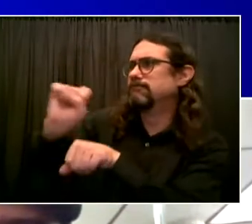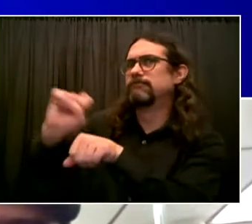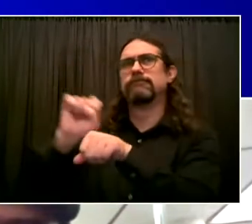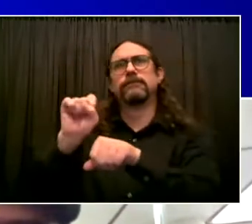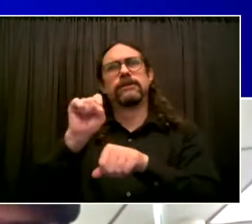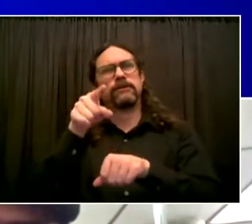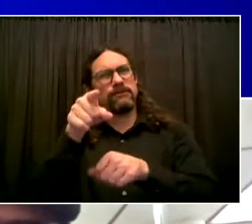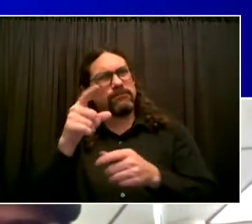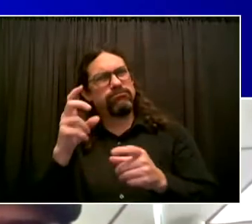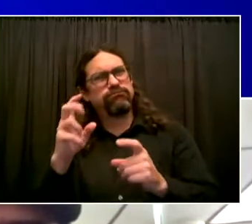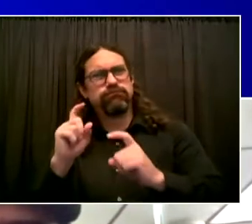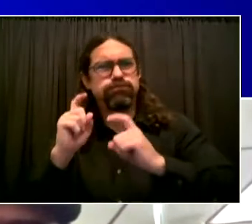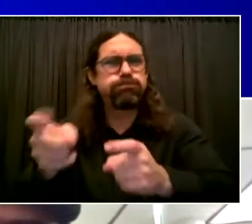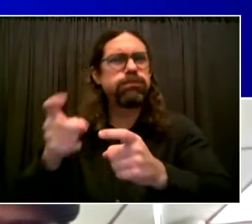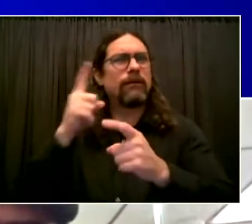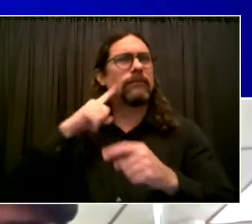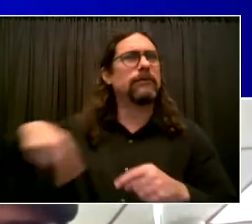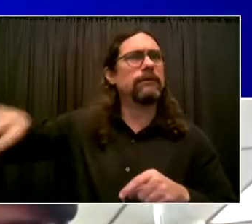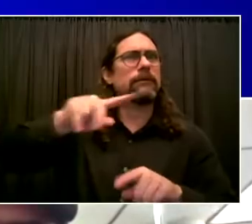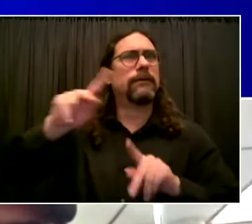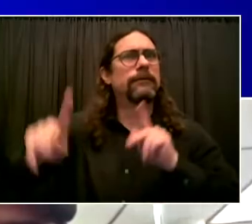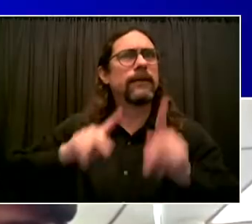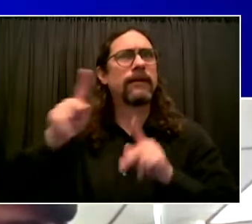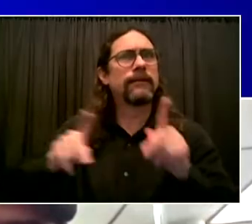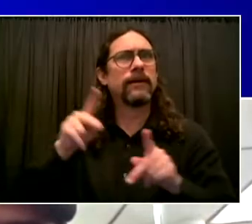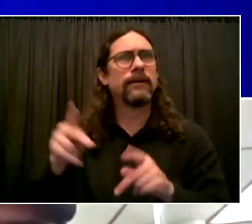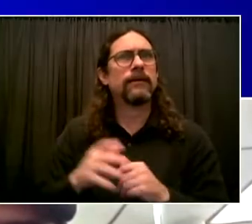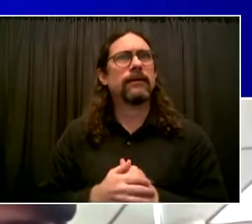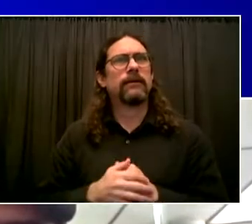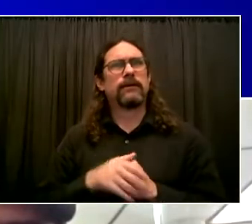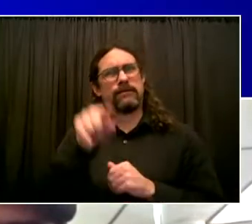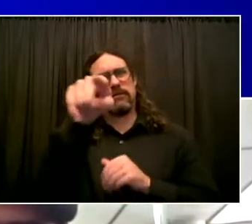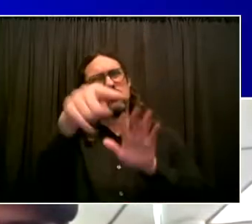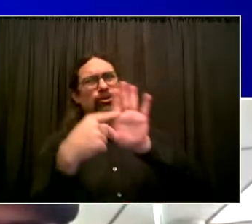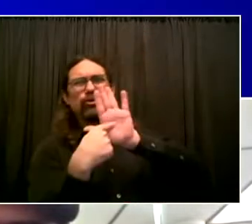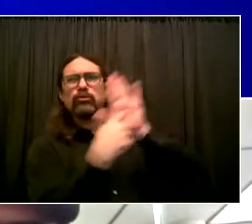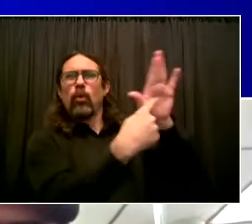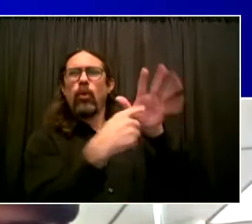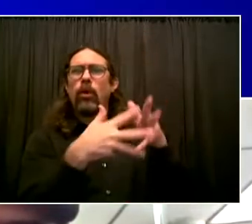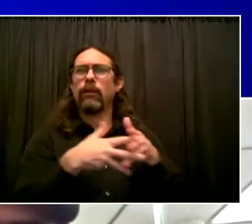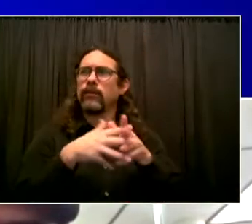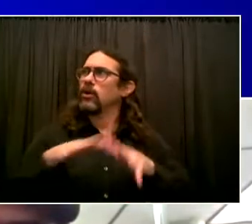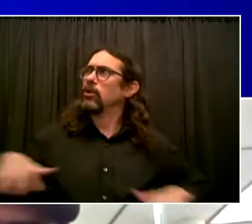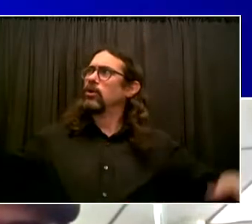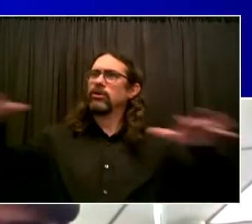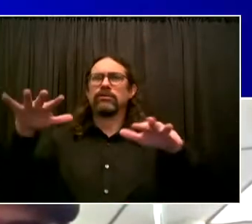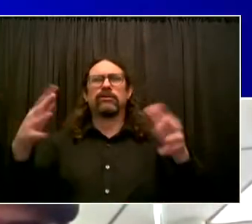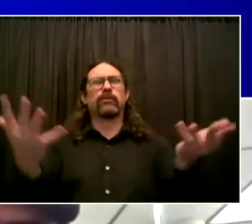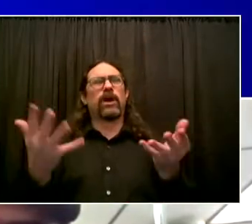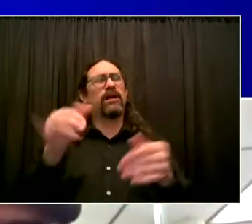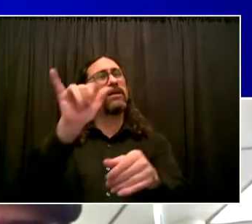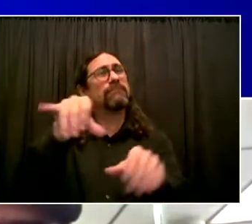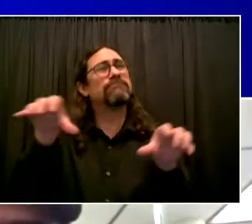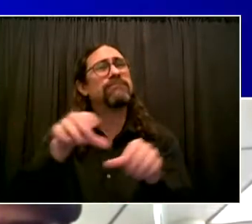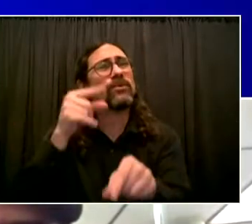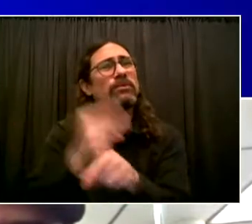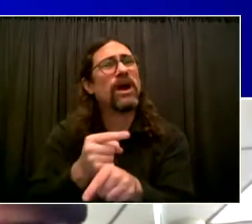VERY IMPRESSED BY WHAT YOU'VE DONE. AS A NEW YORKER, I AM PROUD OF YOU, YOU ARE SENDING A METHOD TO THIS WHOLE CITY AND SHOWING THE WHOLE COUNTRY WHAT NEW